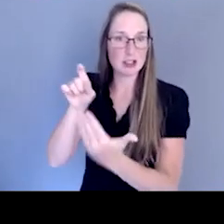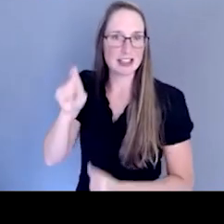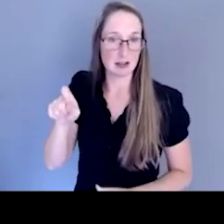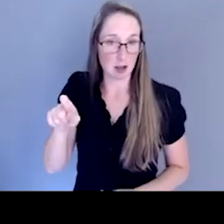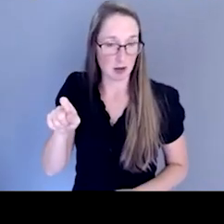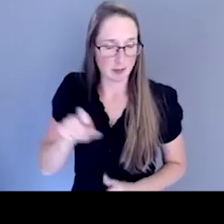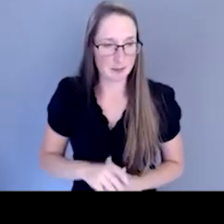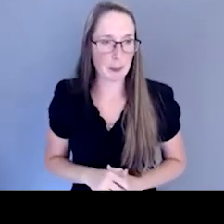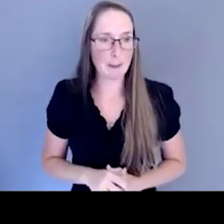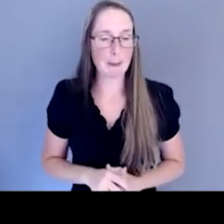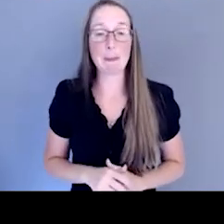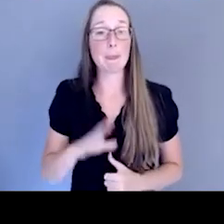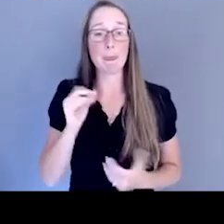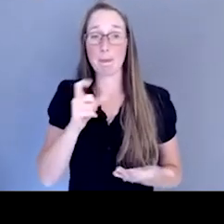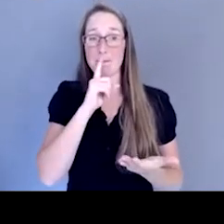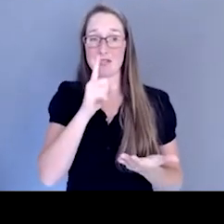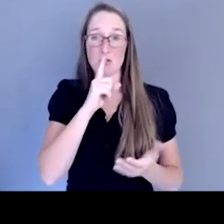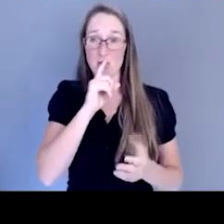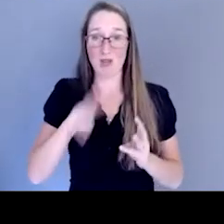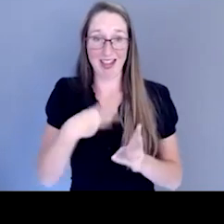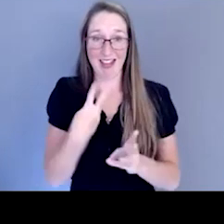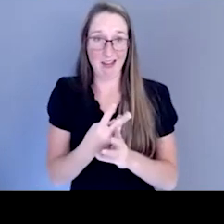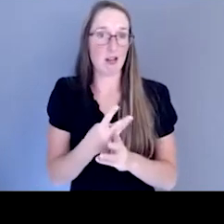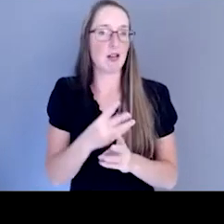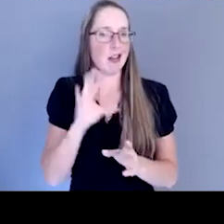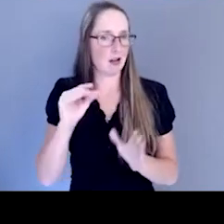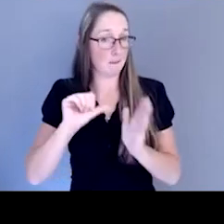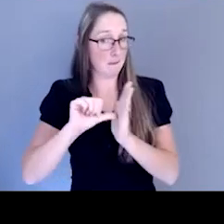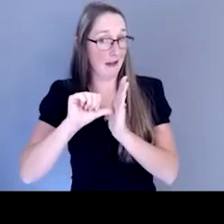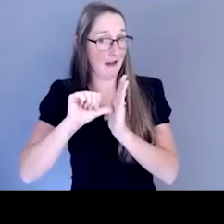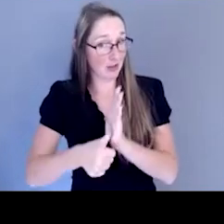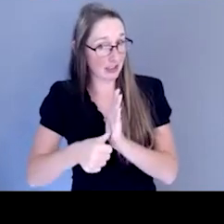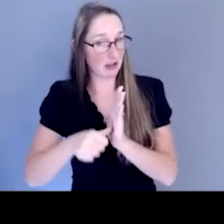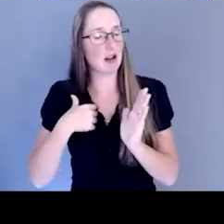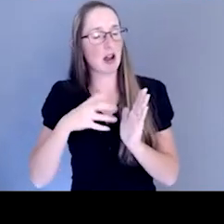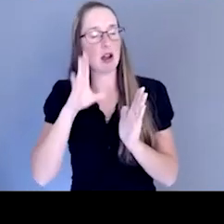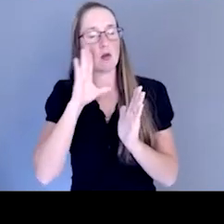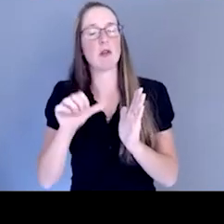Really in reality, and let me emphasize this, and I'm going to emphasize it again.